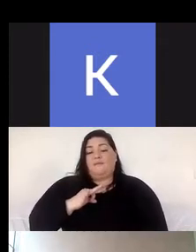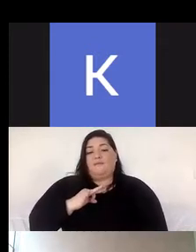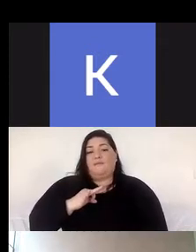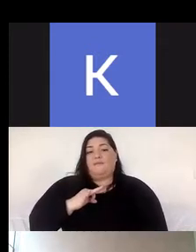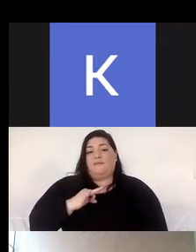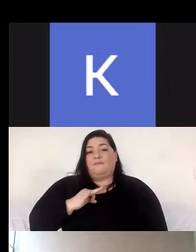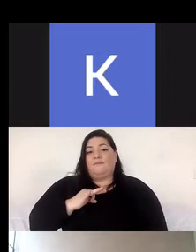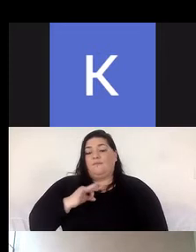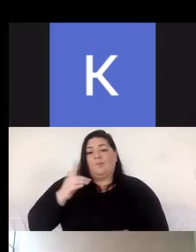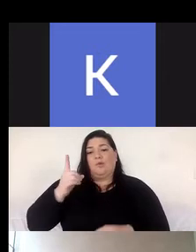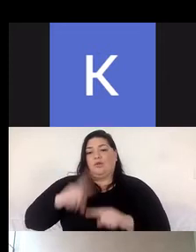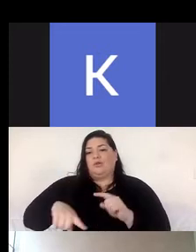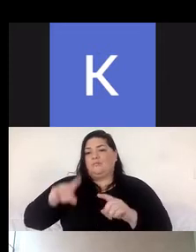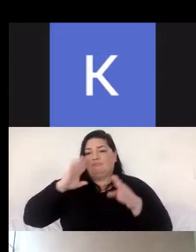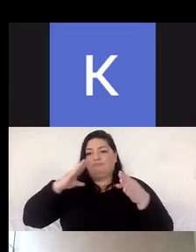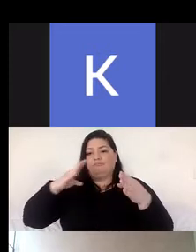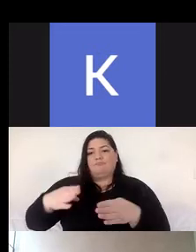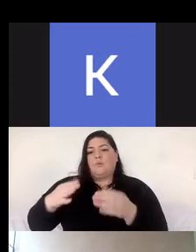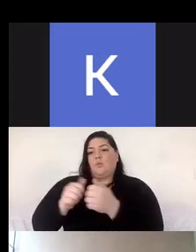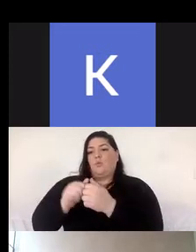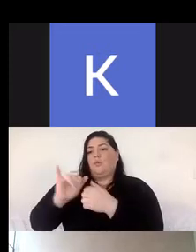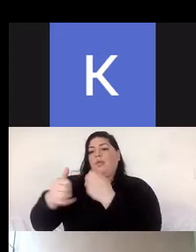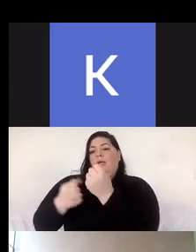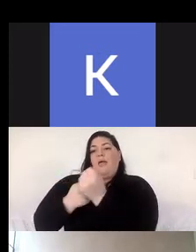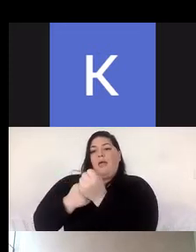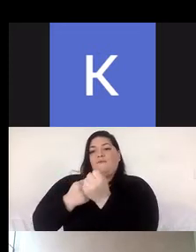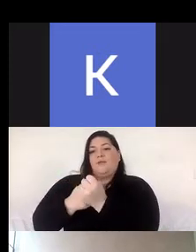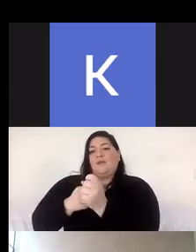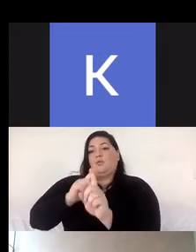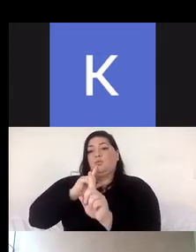to focus on the Advocate Initiated Response, or AIR